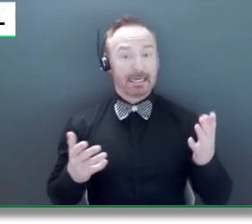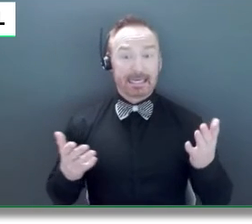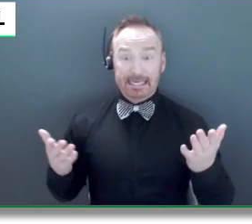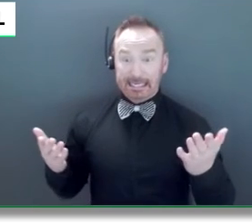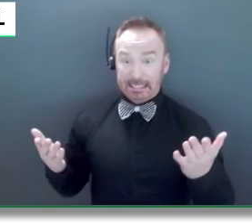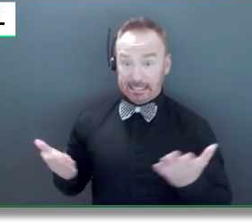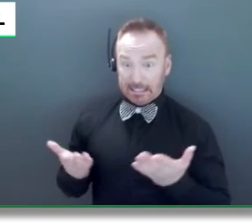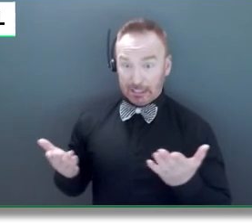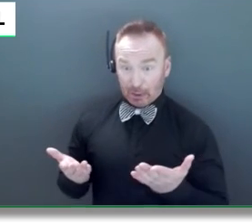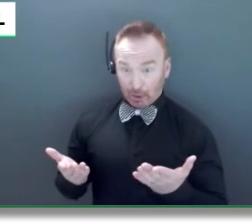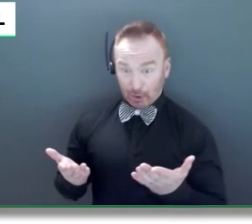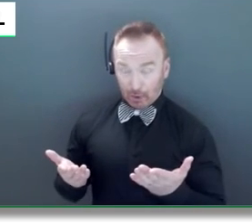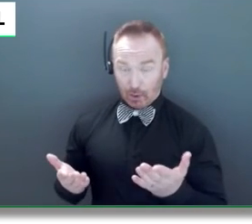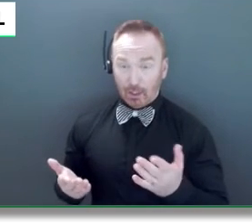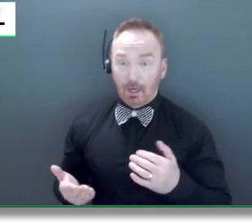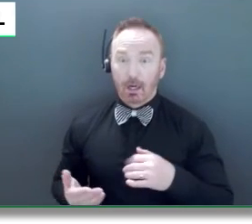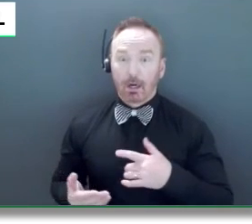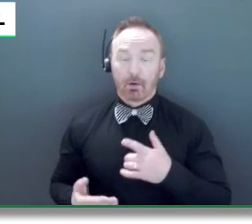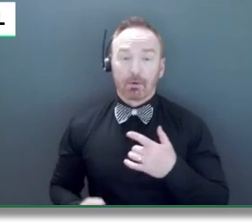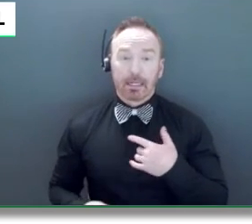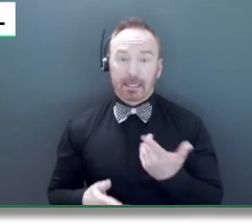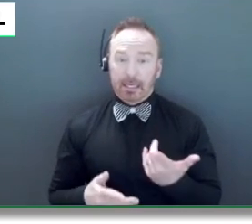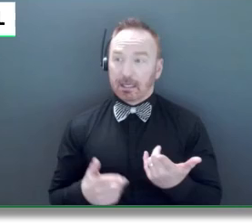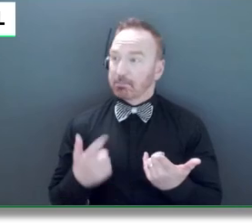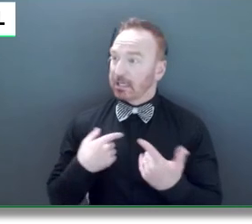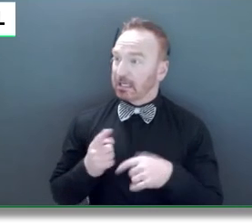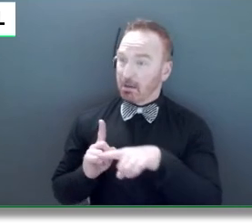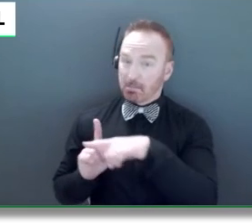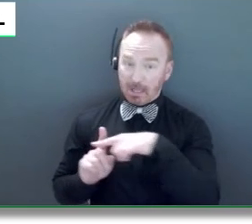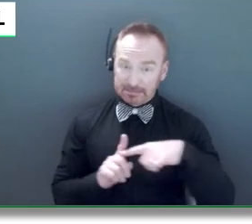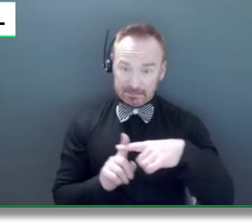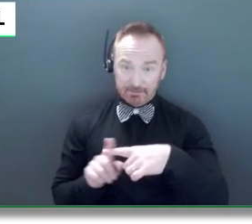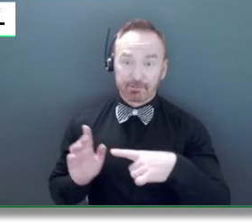everybody not just for it's good to learn from each other.